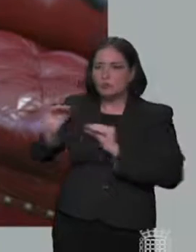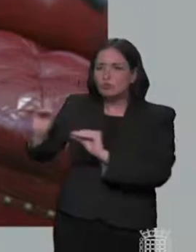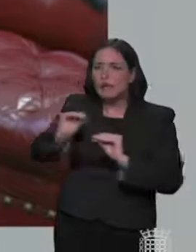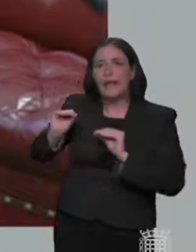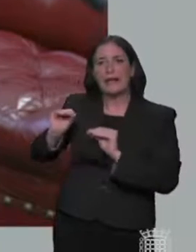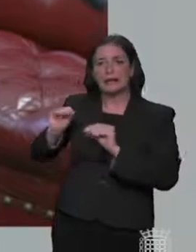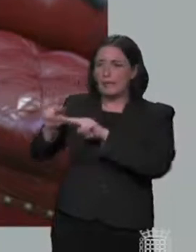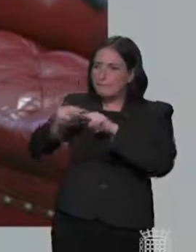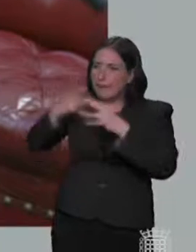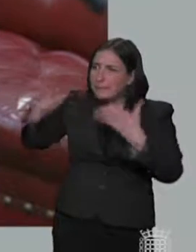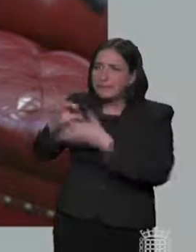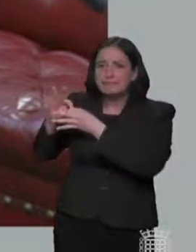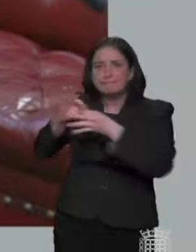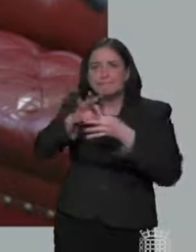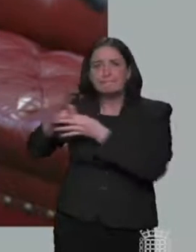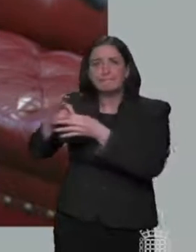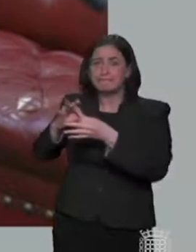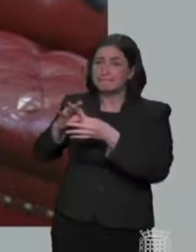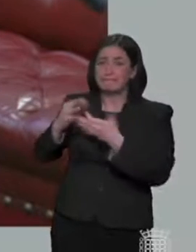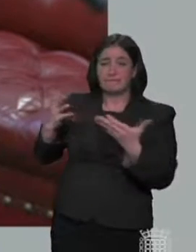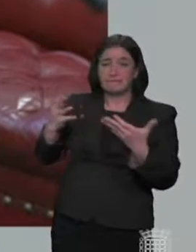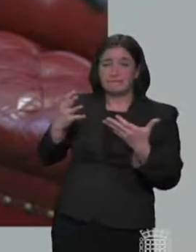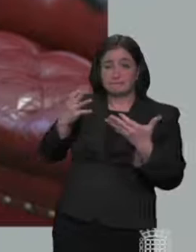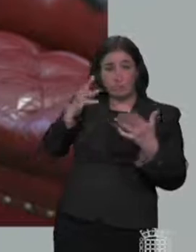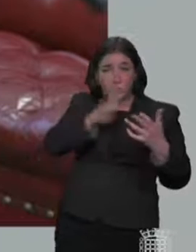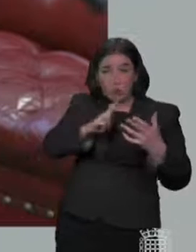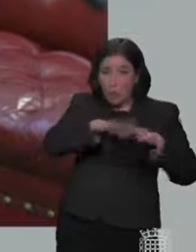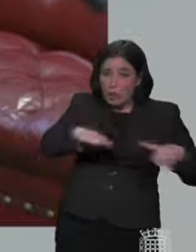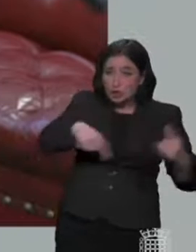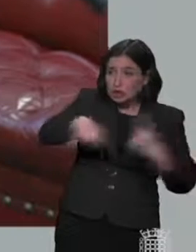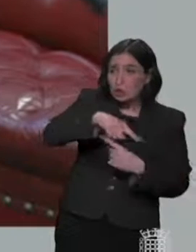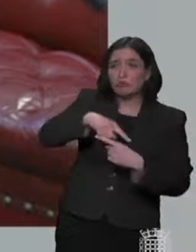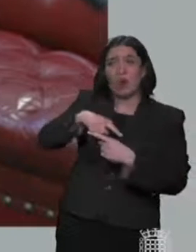language also for co-workers and classmates they need to be educated in high quality sign language